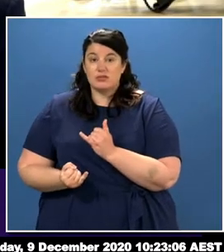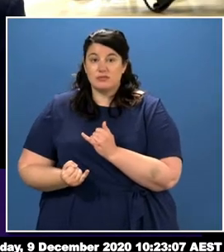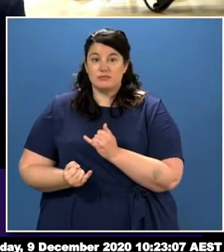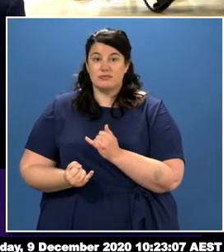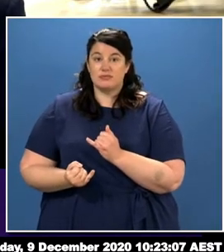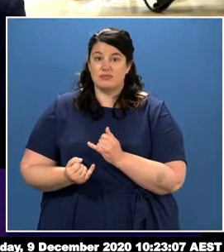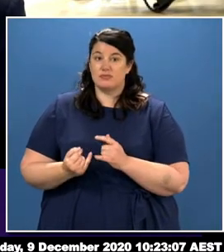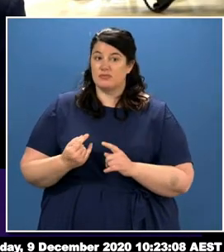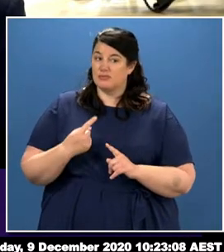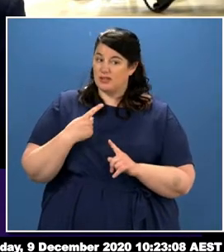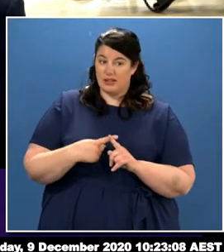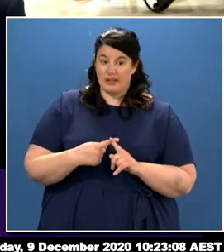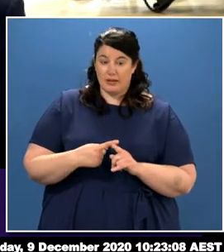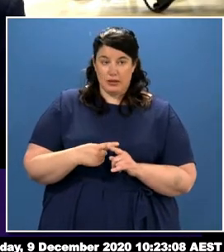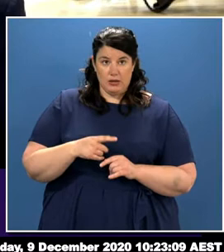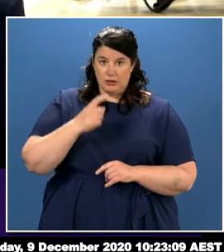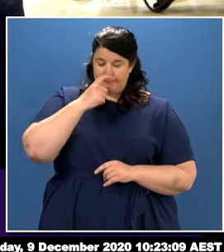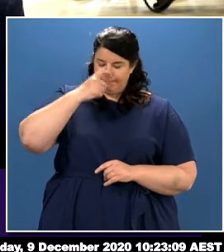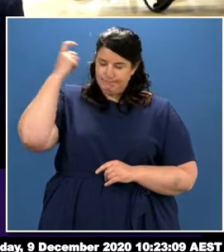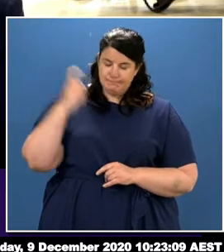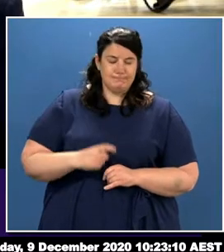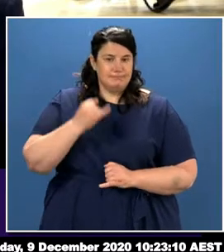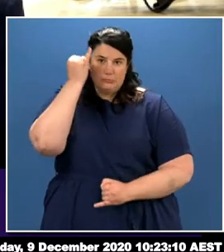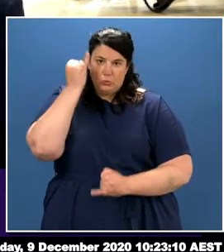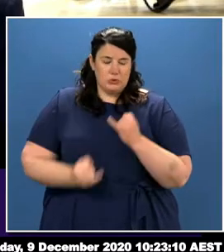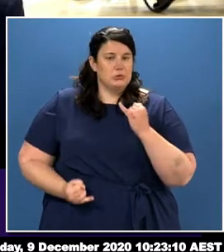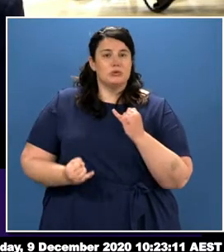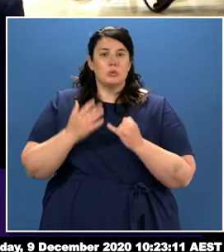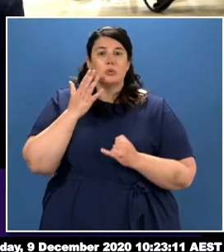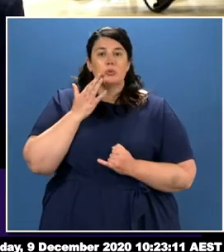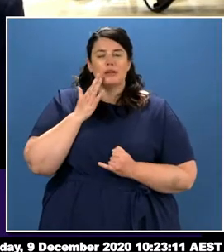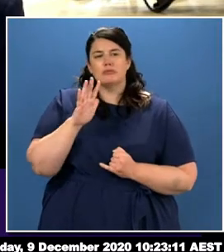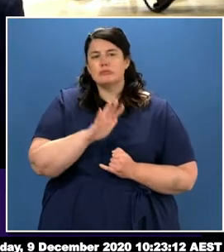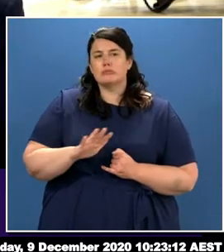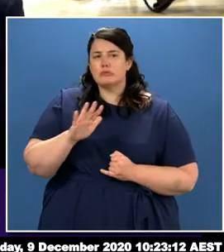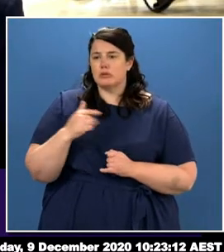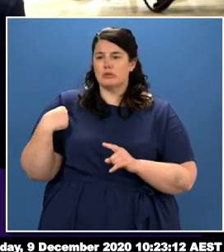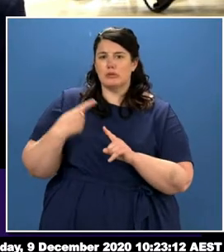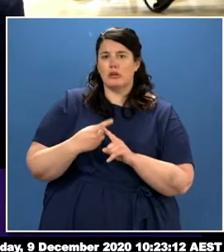And then it really heated up in the last kind of three, four years.